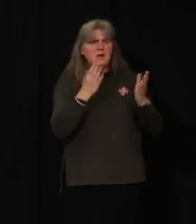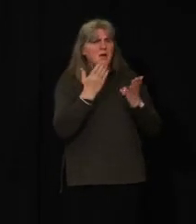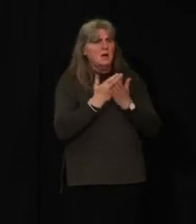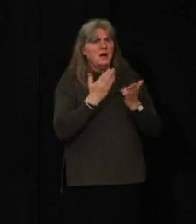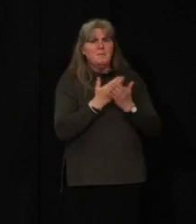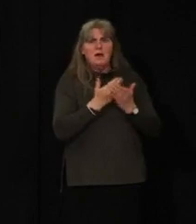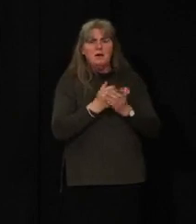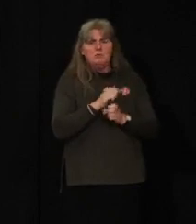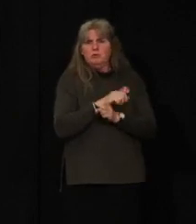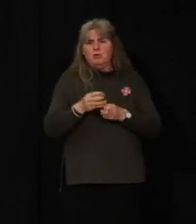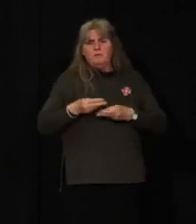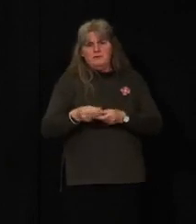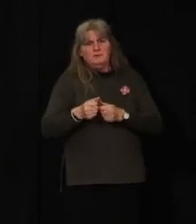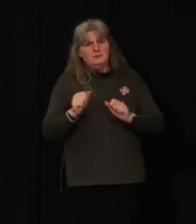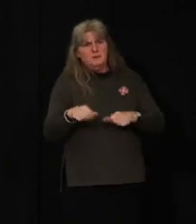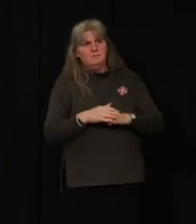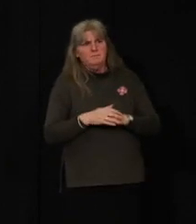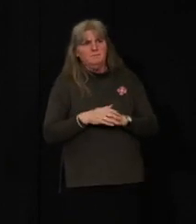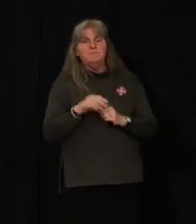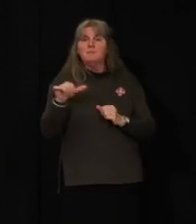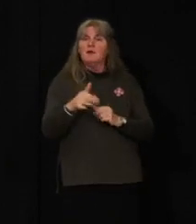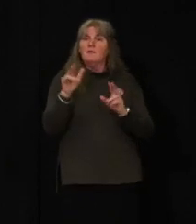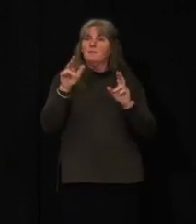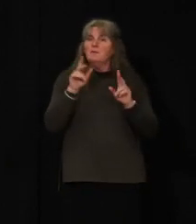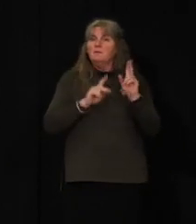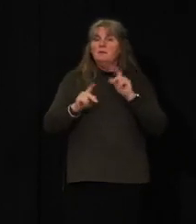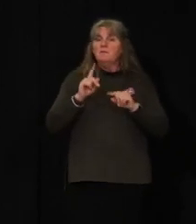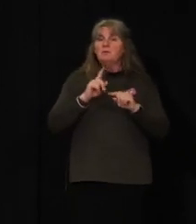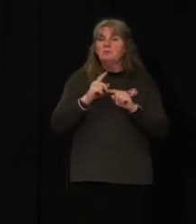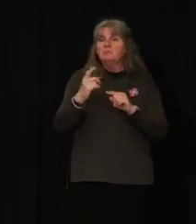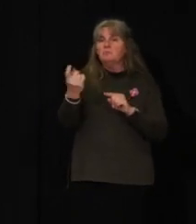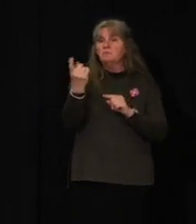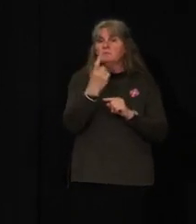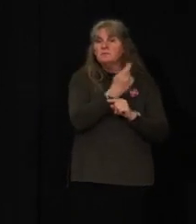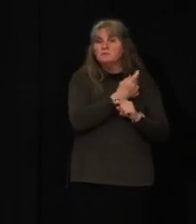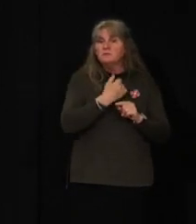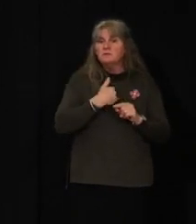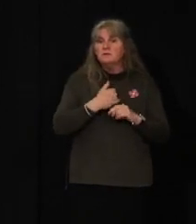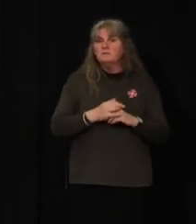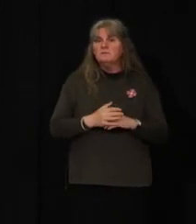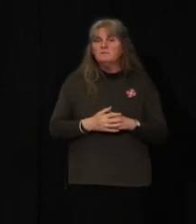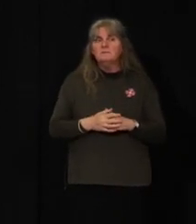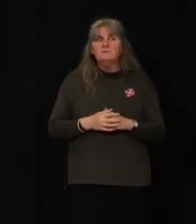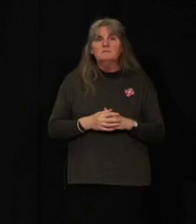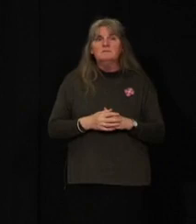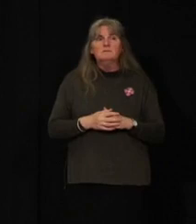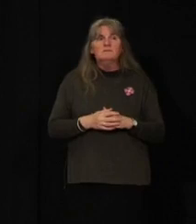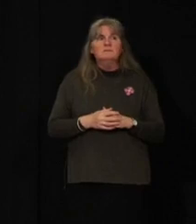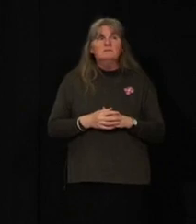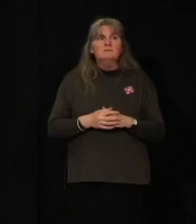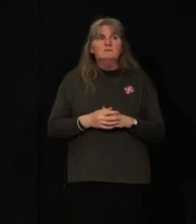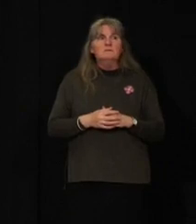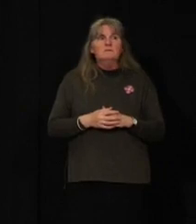Thank you. Is there anyone on the line whose name has not been called? Reporter: